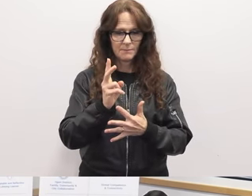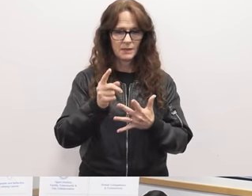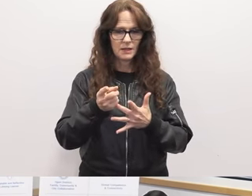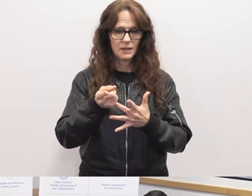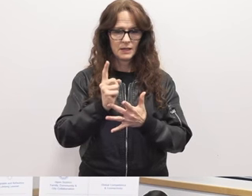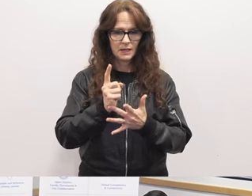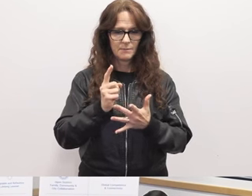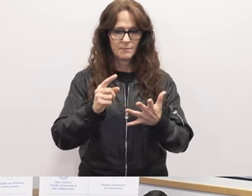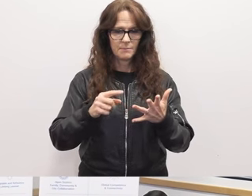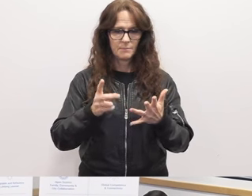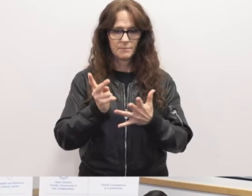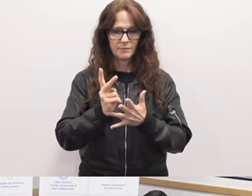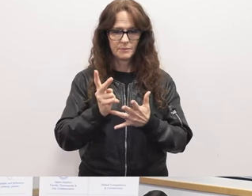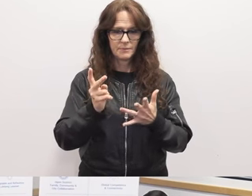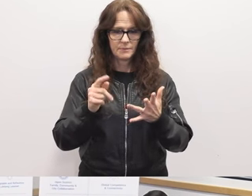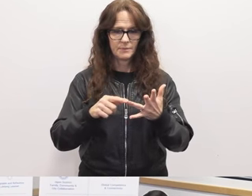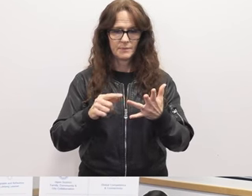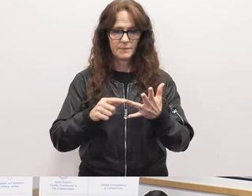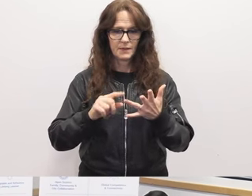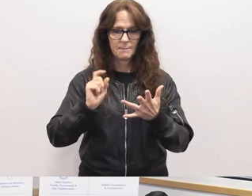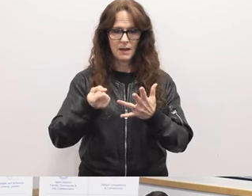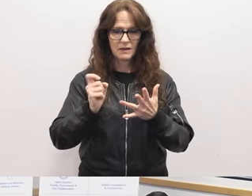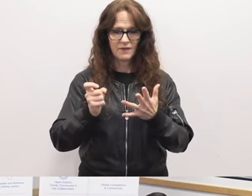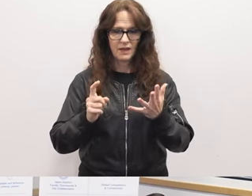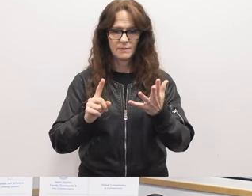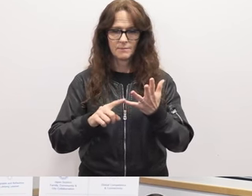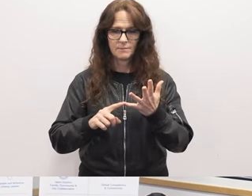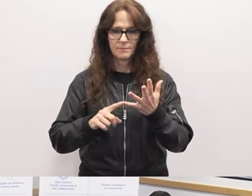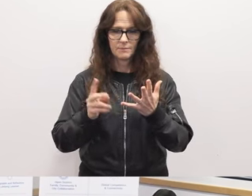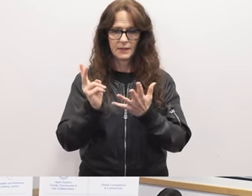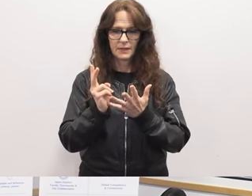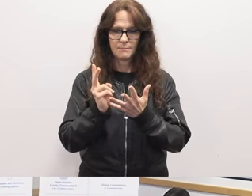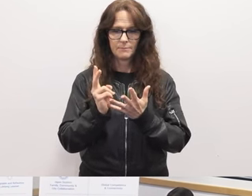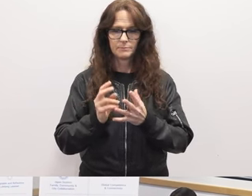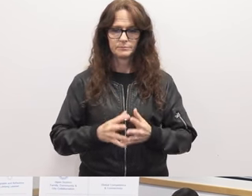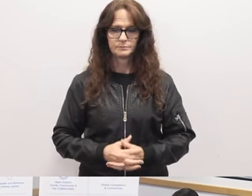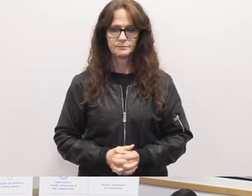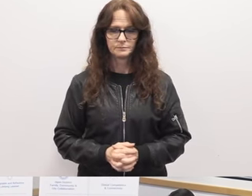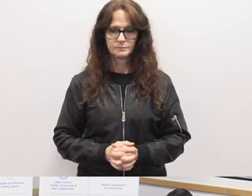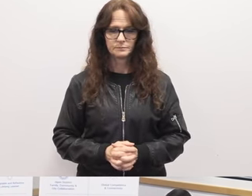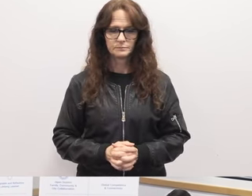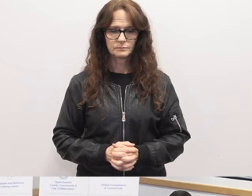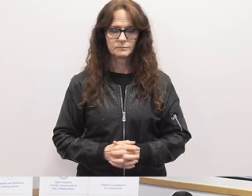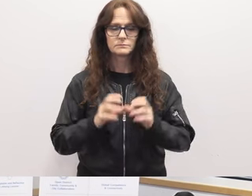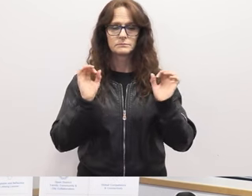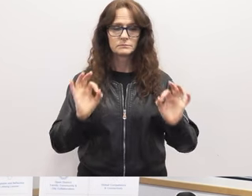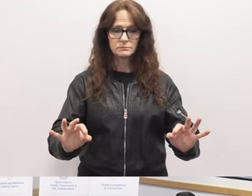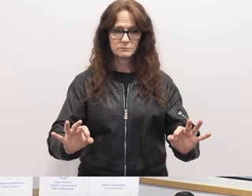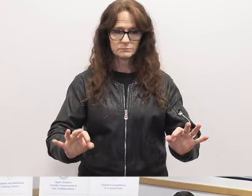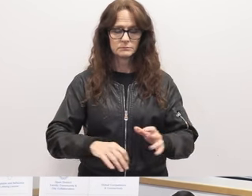[Diana Craighead] Keep. [Doug Otto] Modify. [Maria Lopez] Keep. [AJ Crabill] All right.